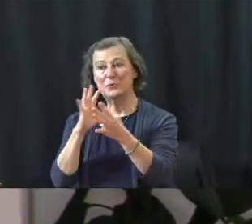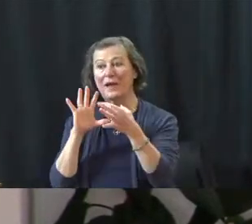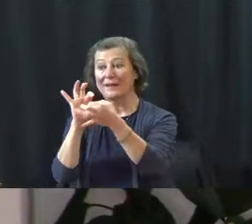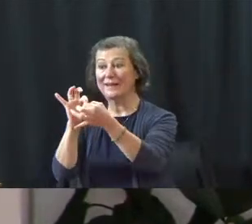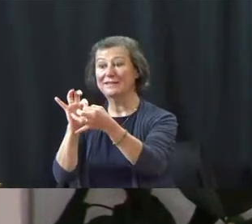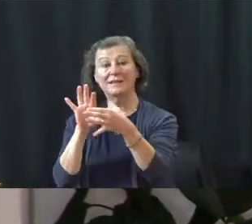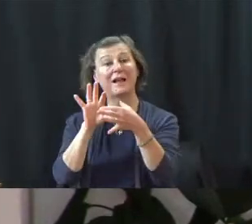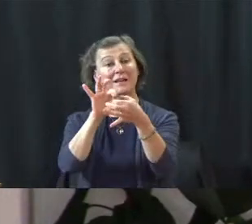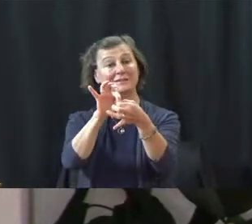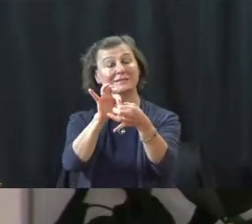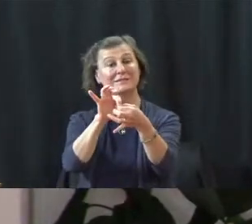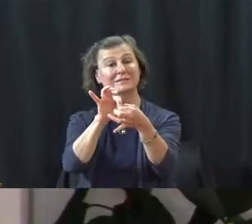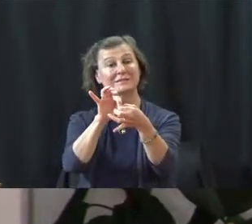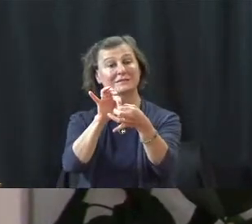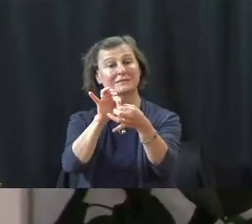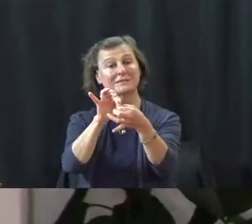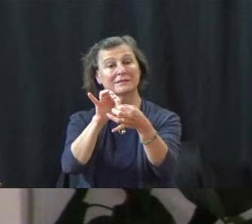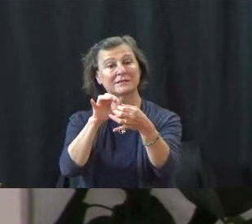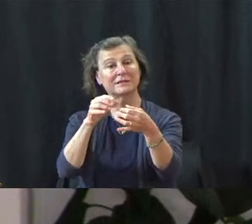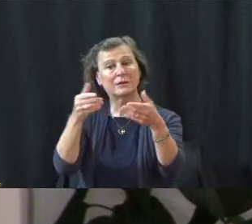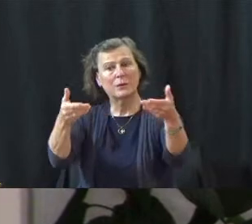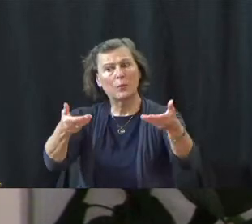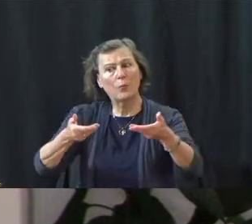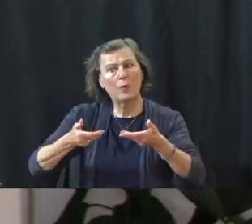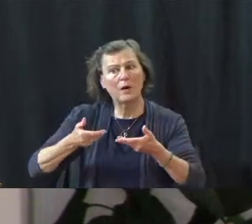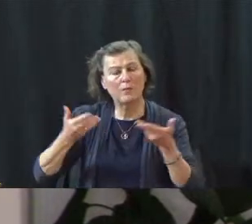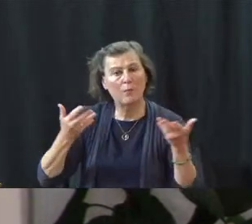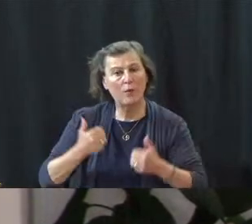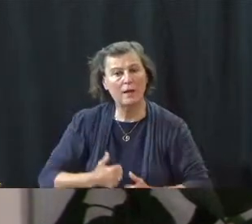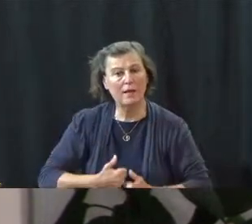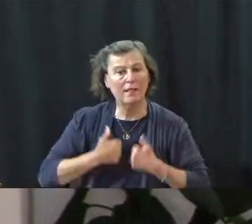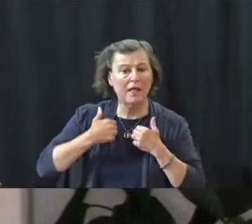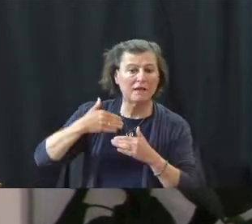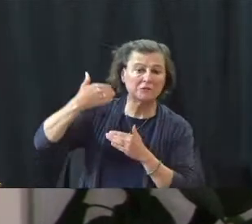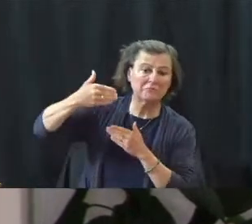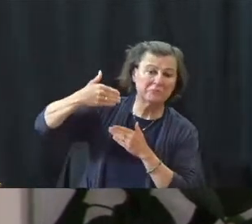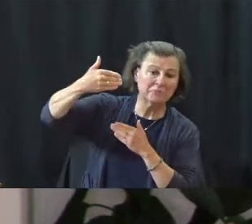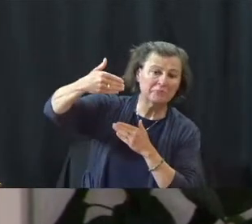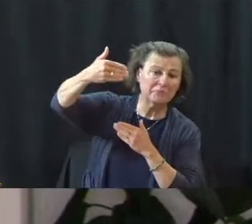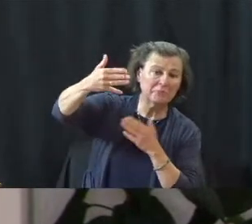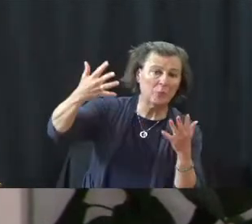We welcome what life has yet to show us.